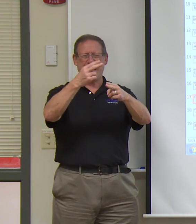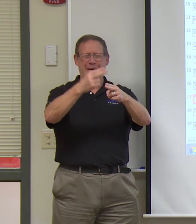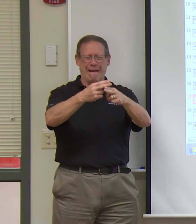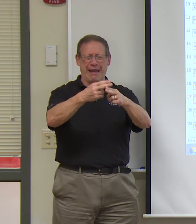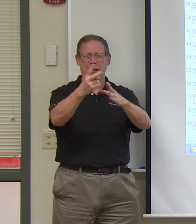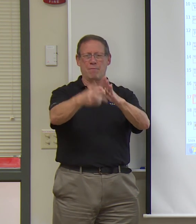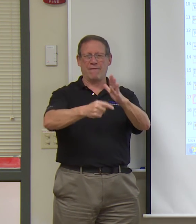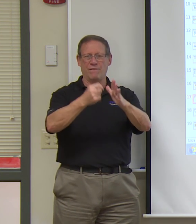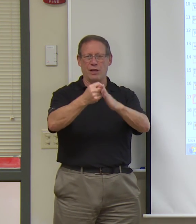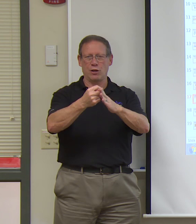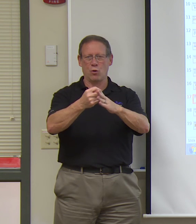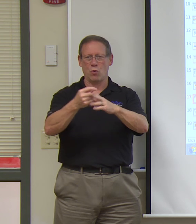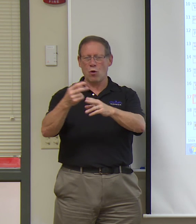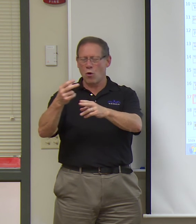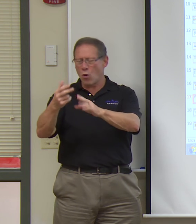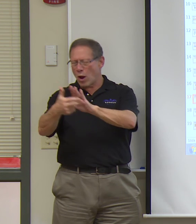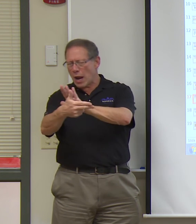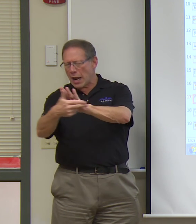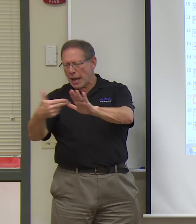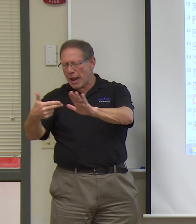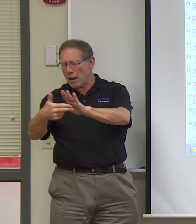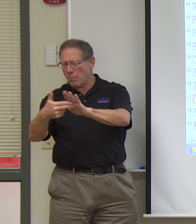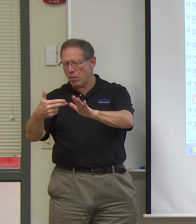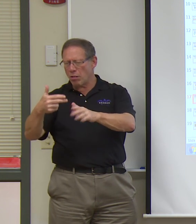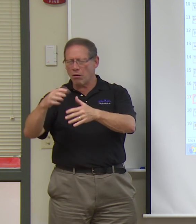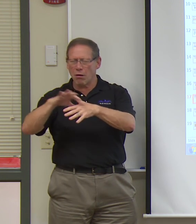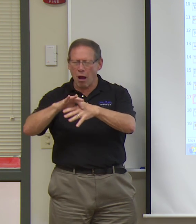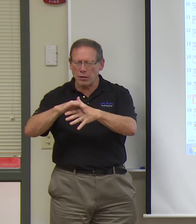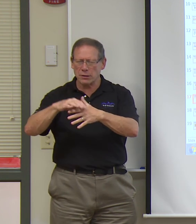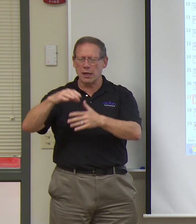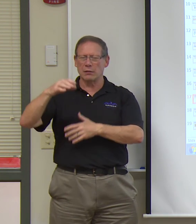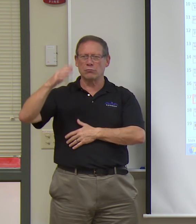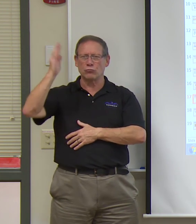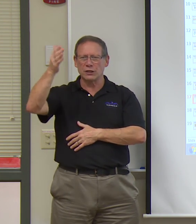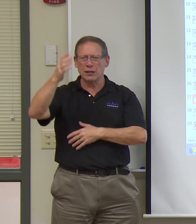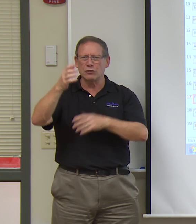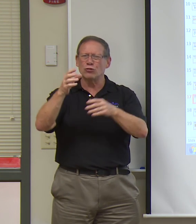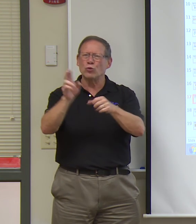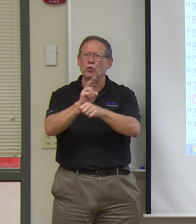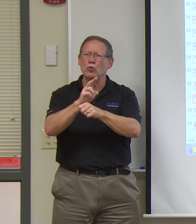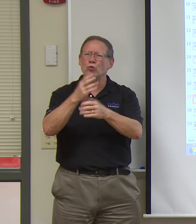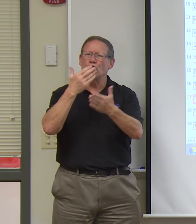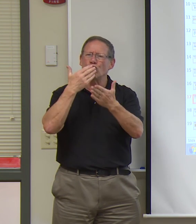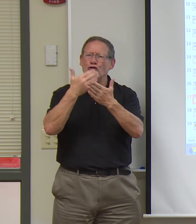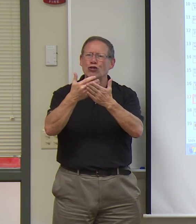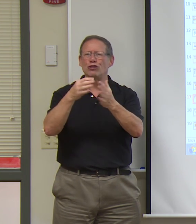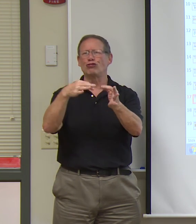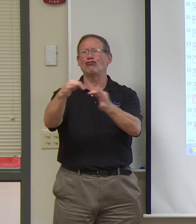contents or presentations. Try to name them descriptively. Again, when students are just skimming